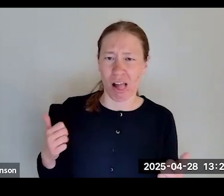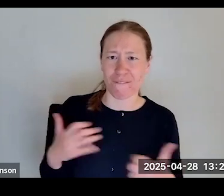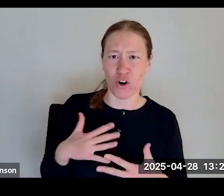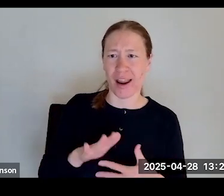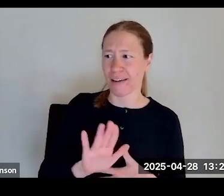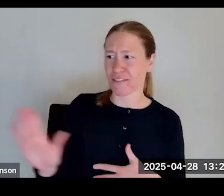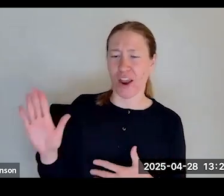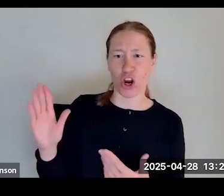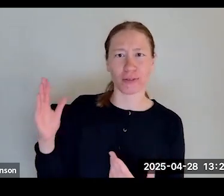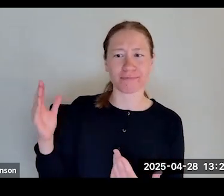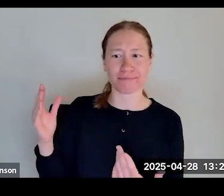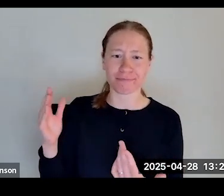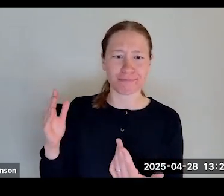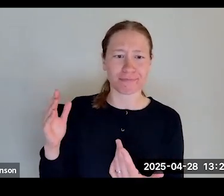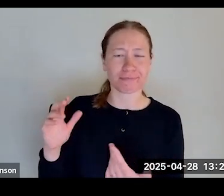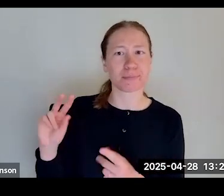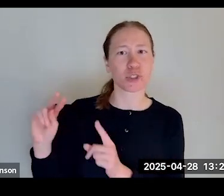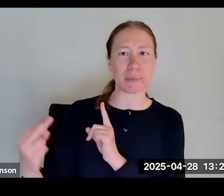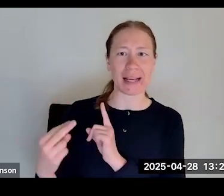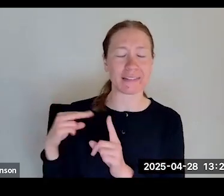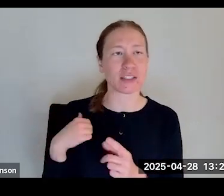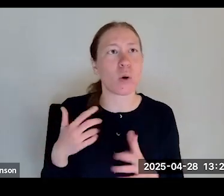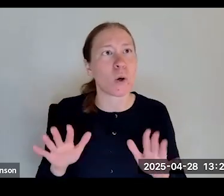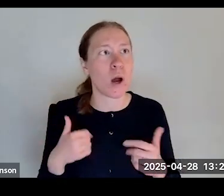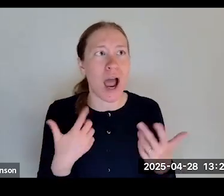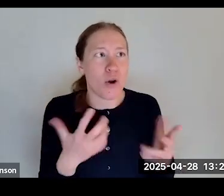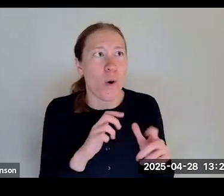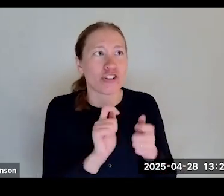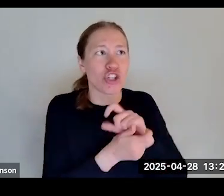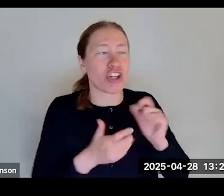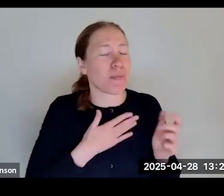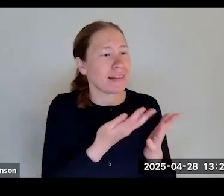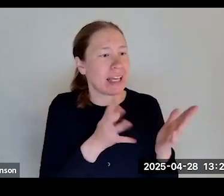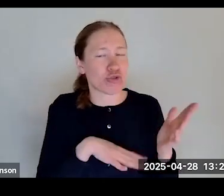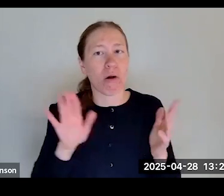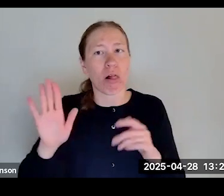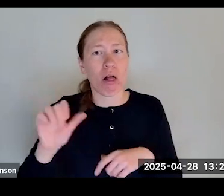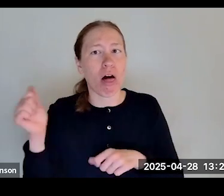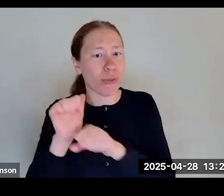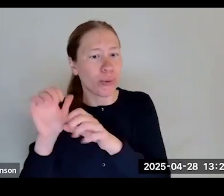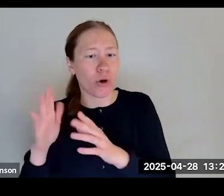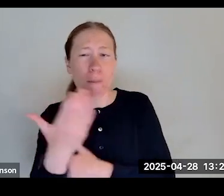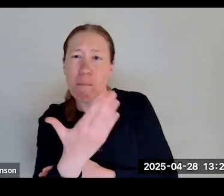I don't wanna change my schedule in that way. You know, my other colleague always does all of their meetings in the morning